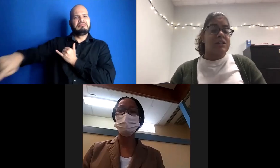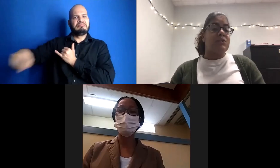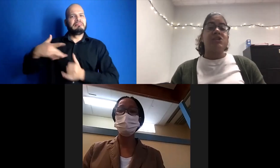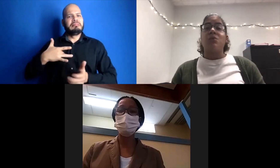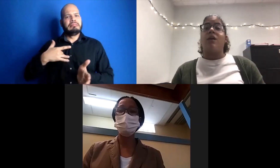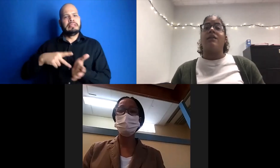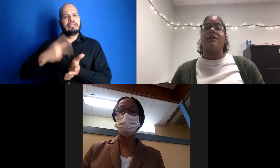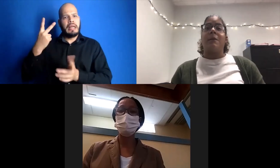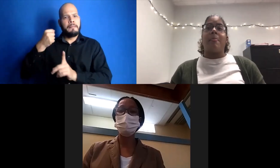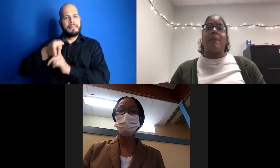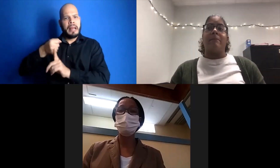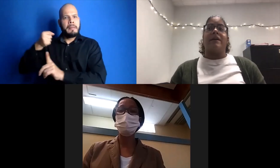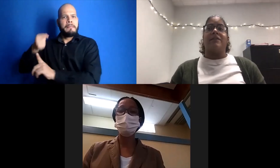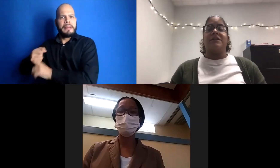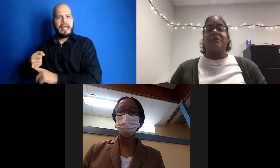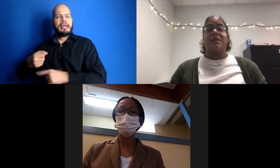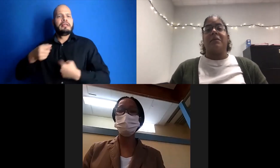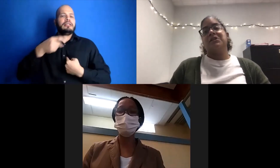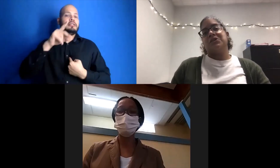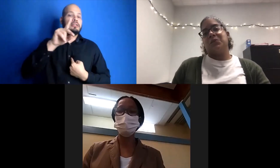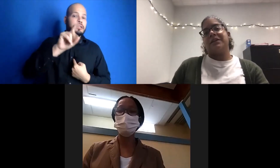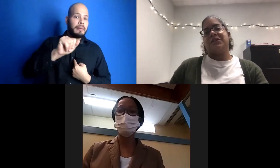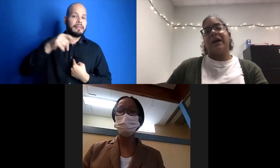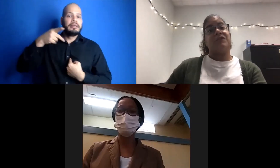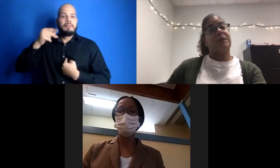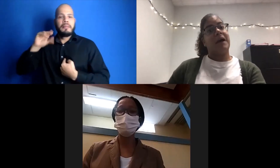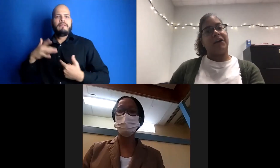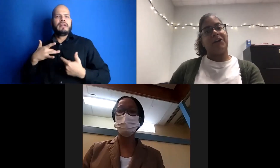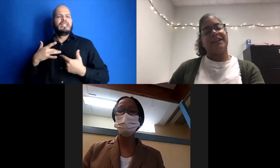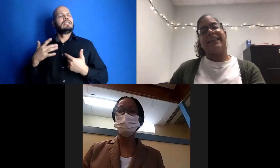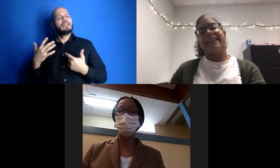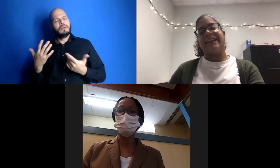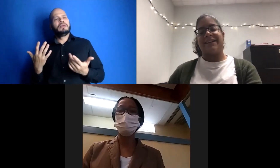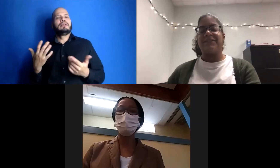what you want but at the same time I just wait until after I'm hired and then I tell them